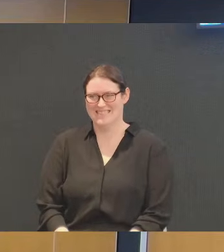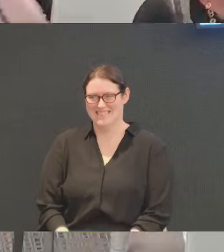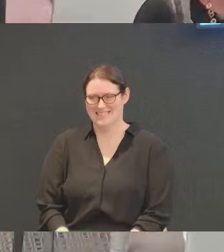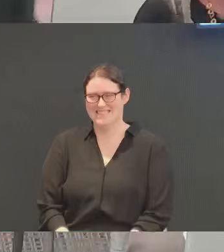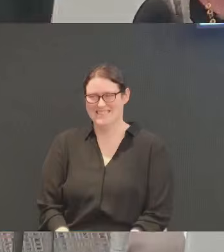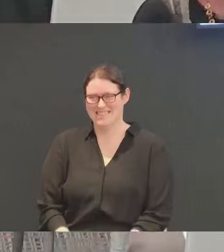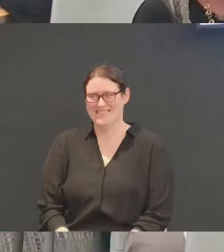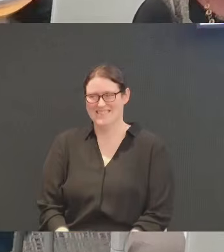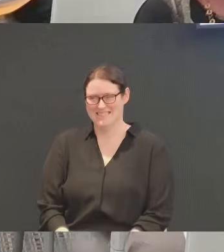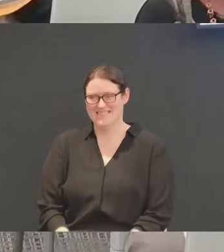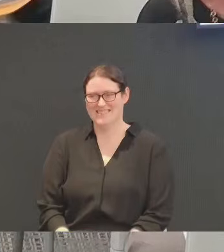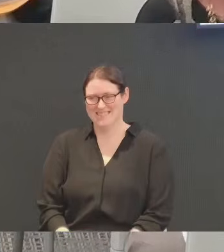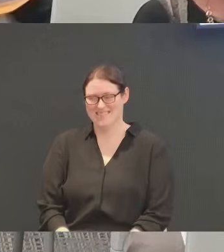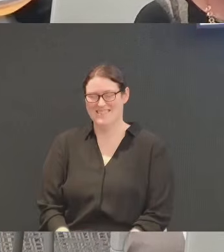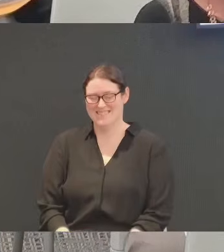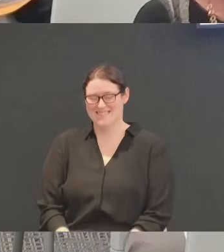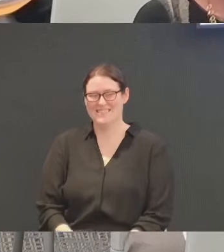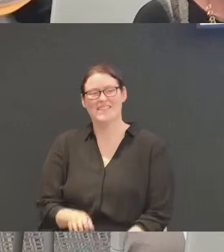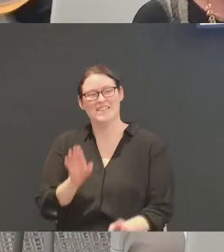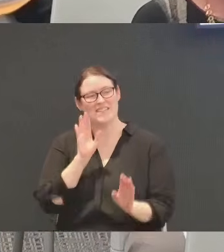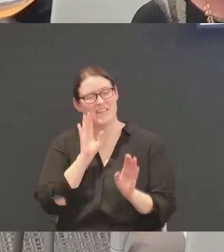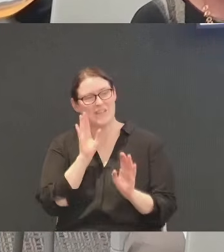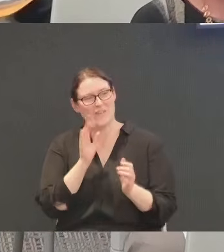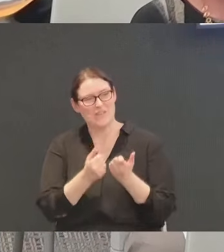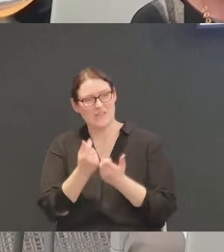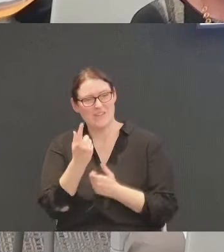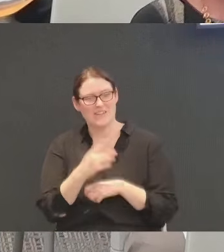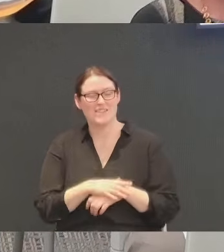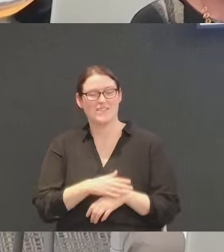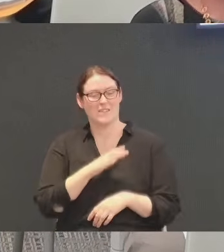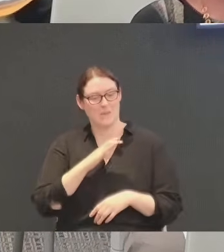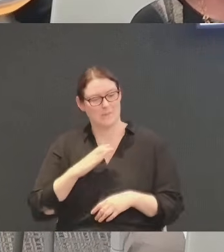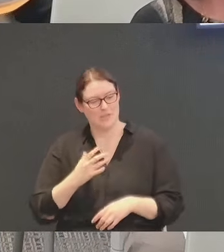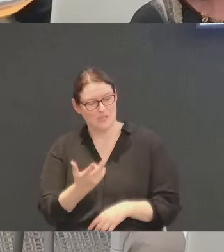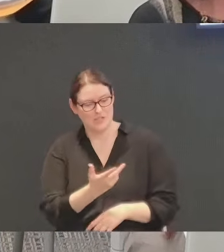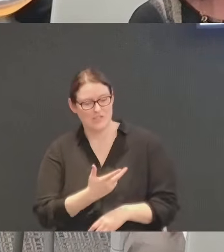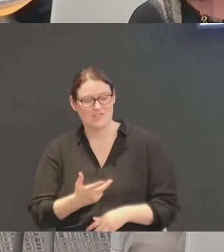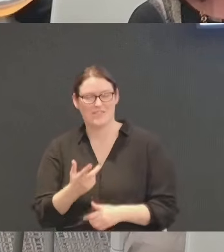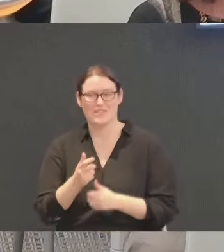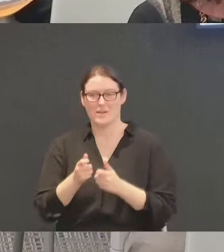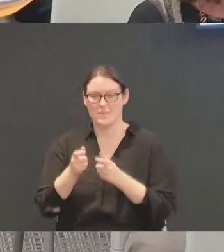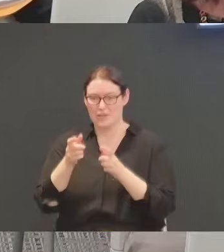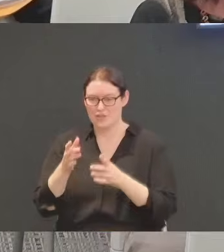Hello everybody. Oh, the Commissioners, the Administrator, the Prosecutor,